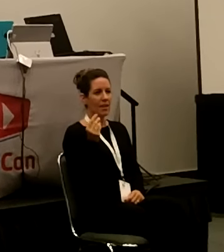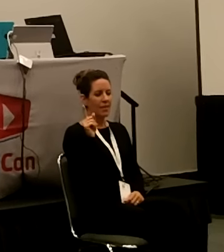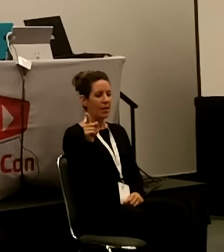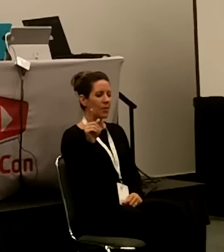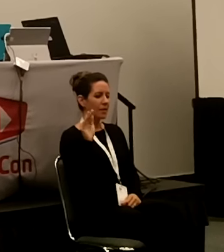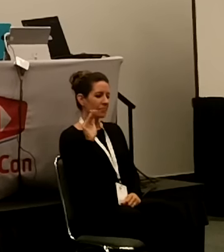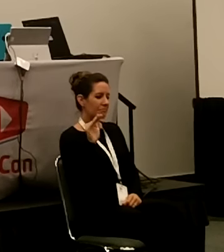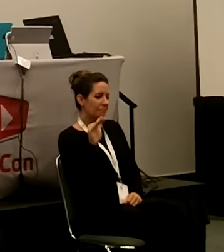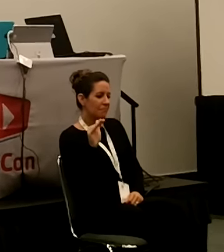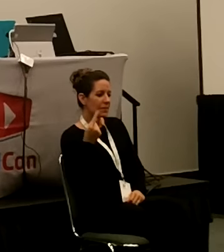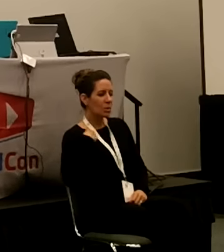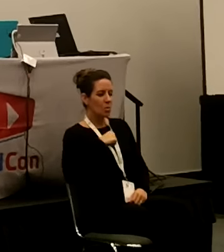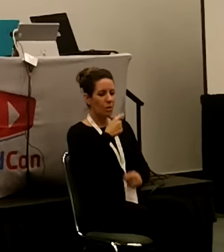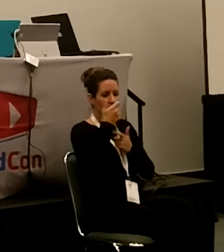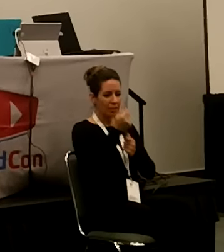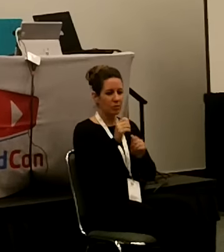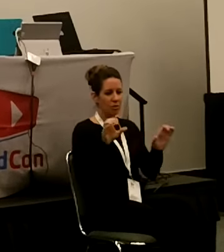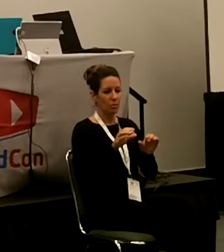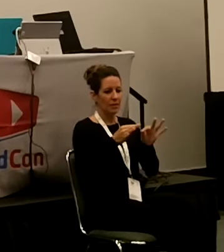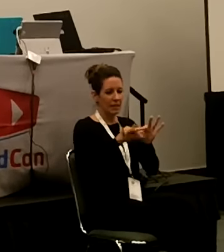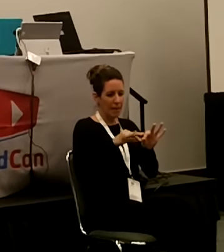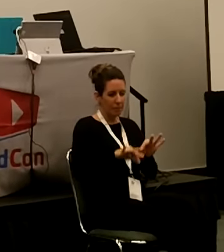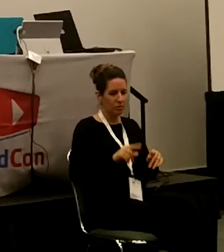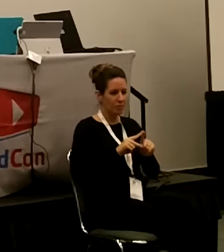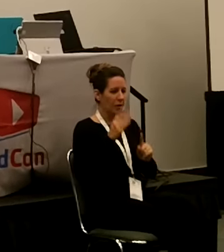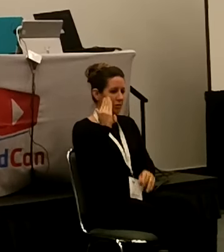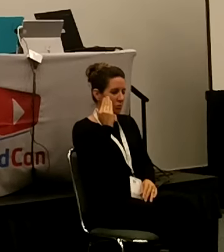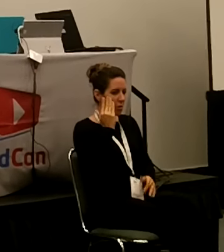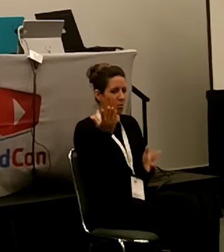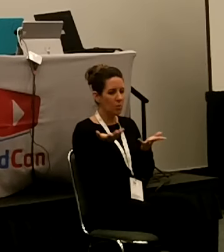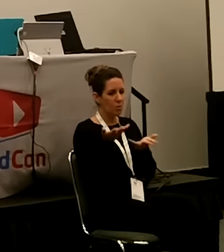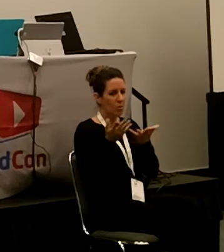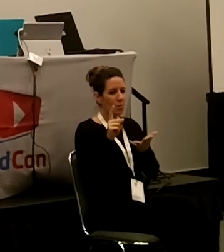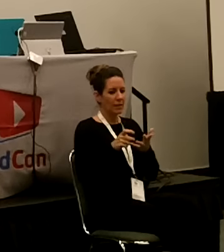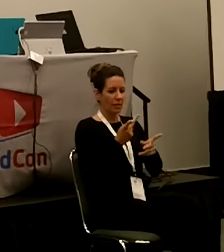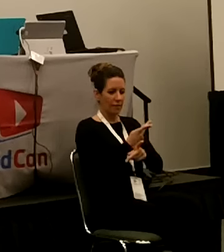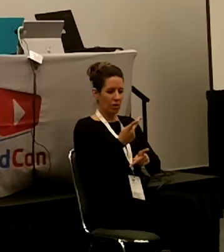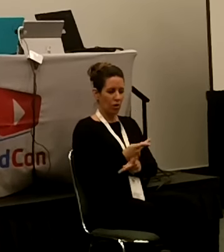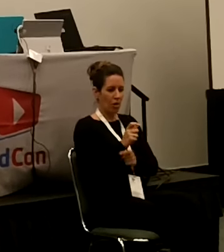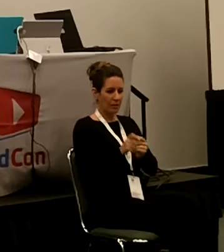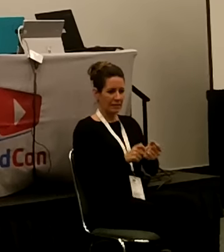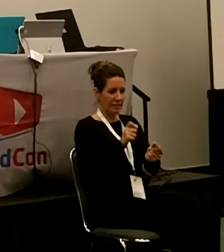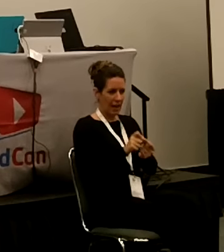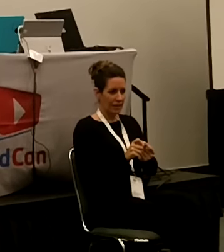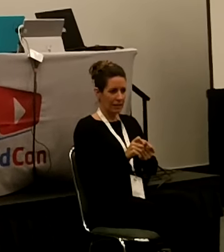"Hey, we're interested in doing captions, but you know, "we've got to figure out exactly what it is."